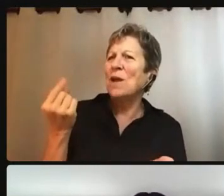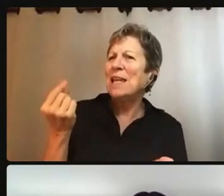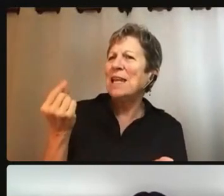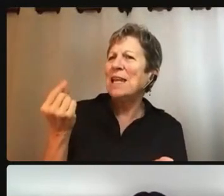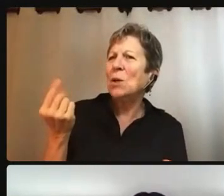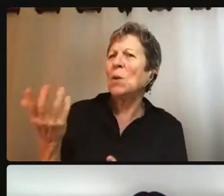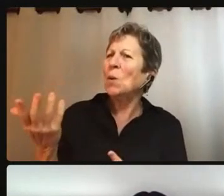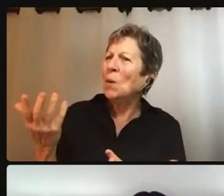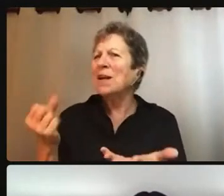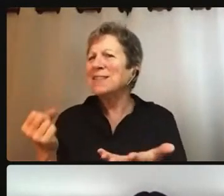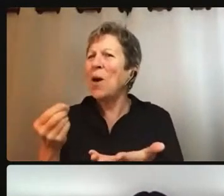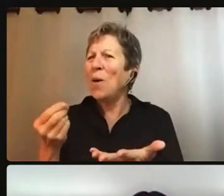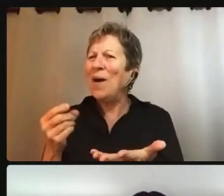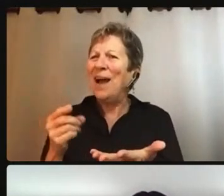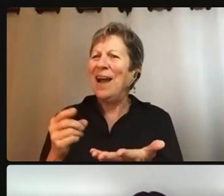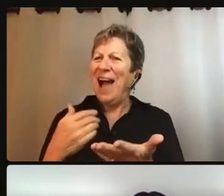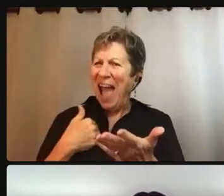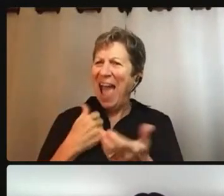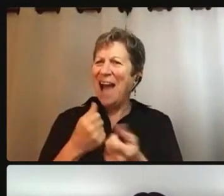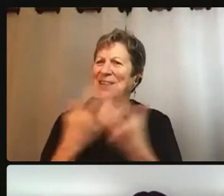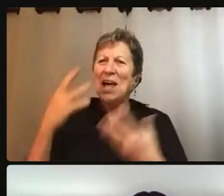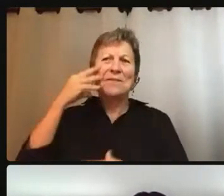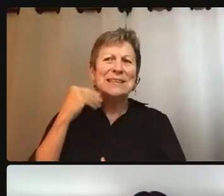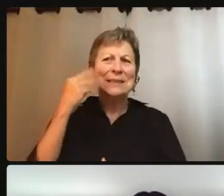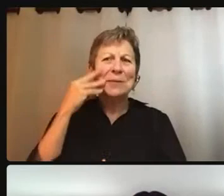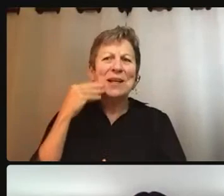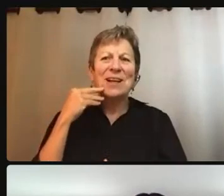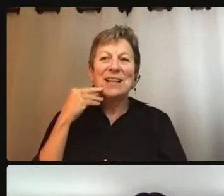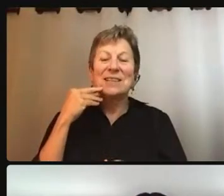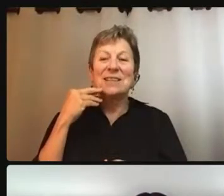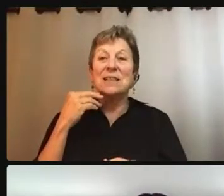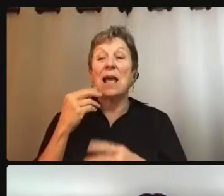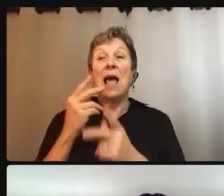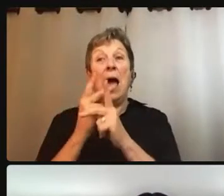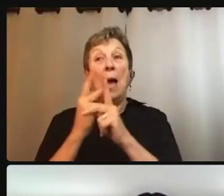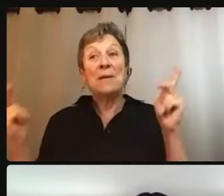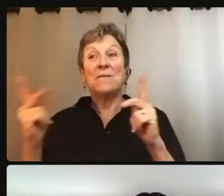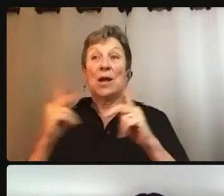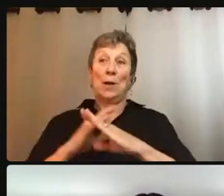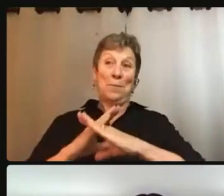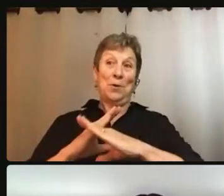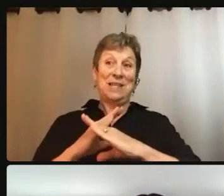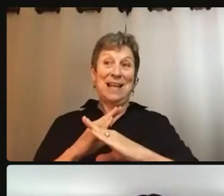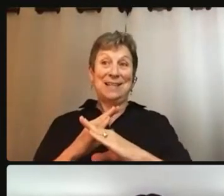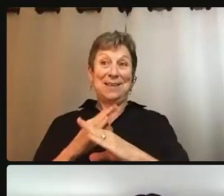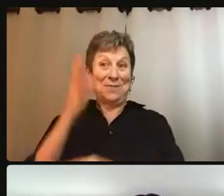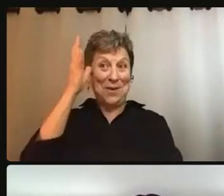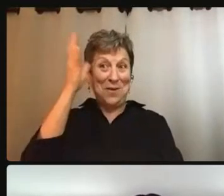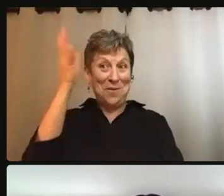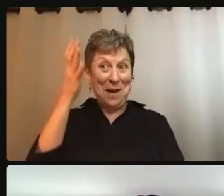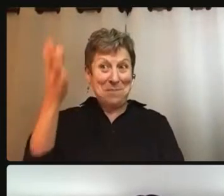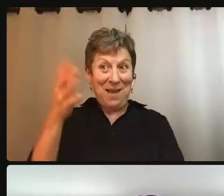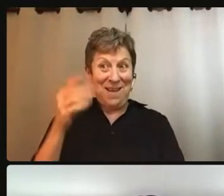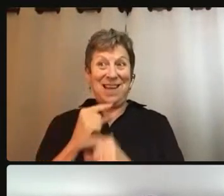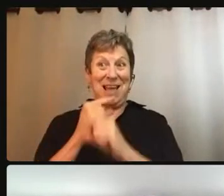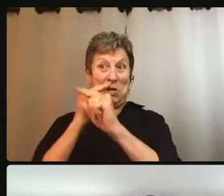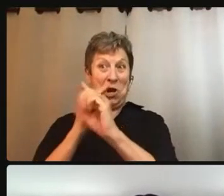THEM. HOWEVER, WHAT'S IT GOING TO LOOK LIKE REALLY WHEN HE'S DONE WITH SCHOOL?